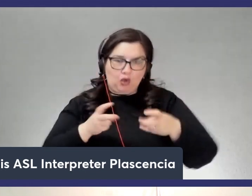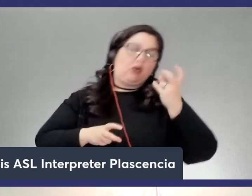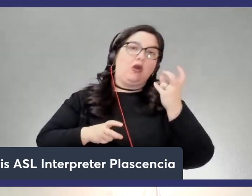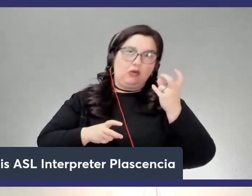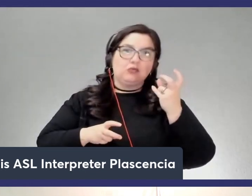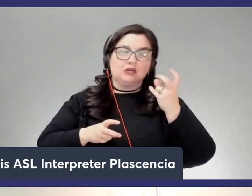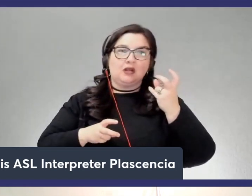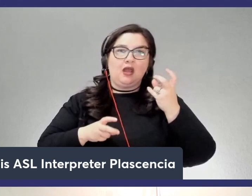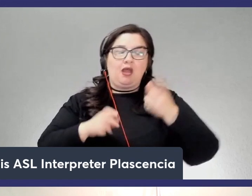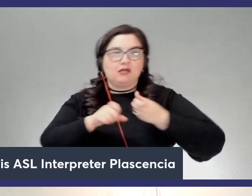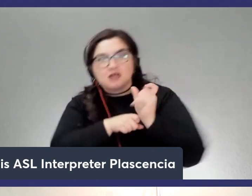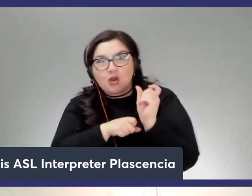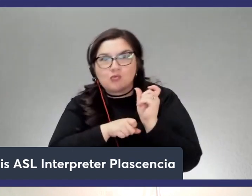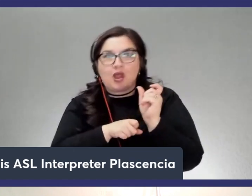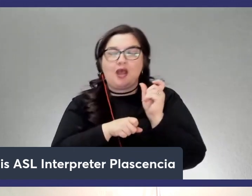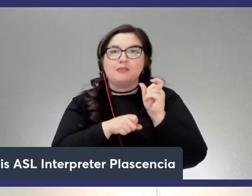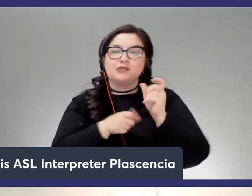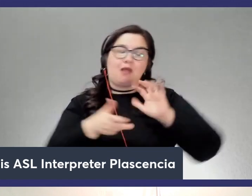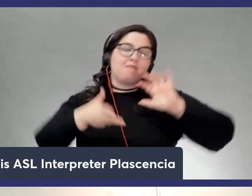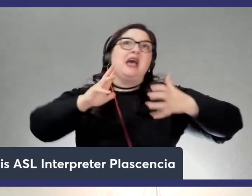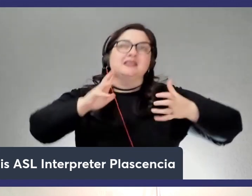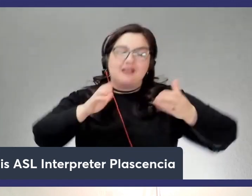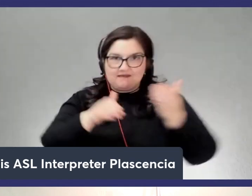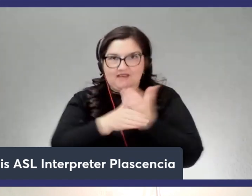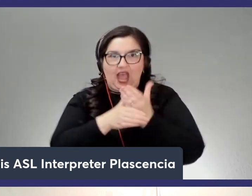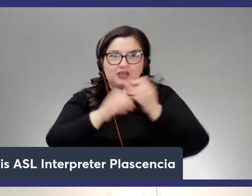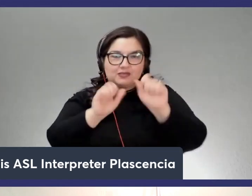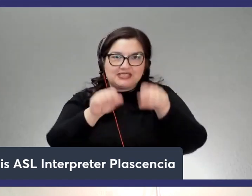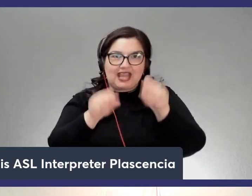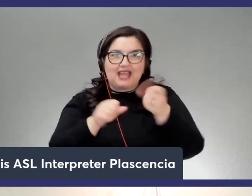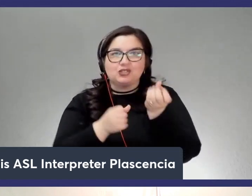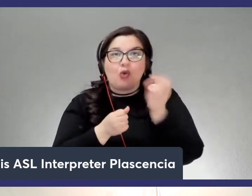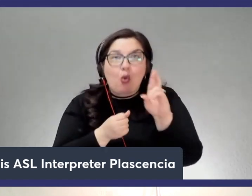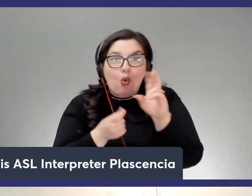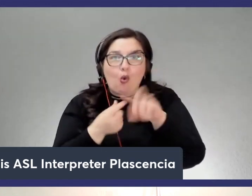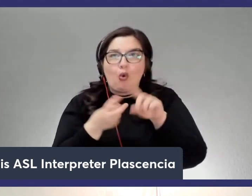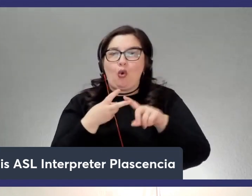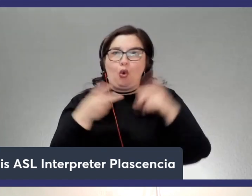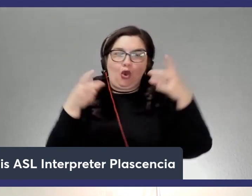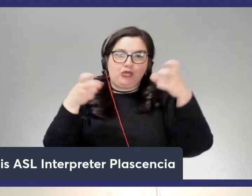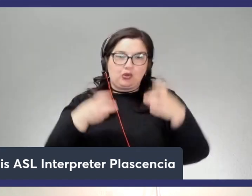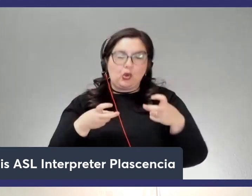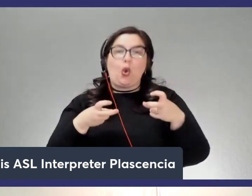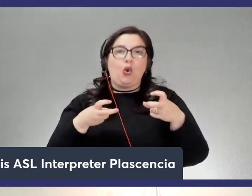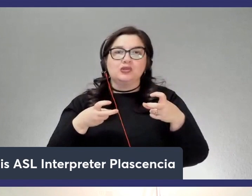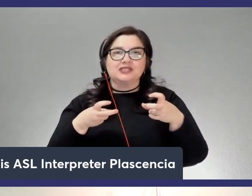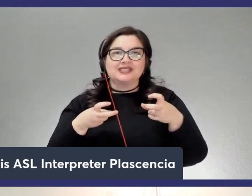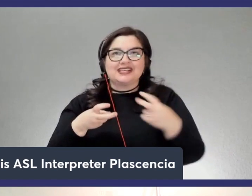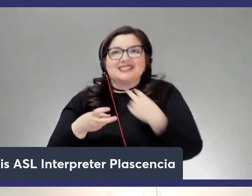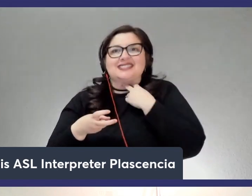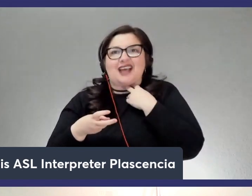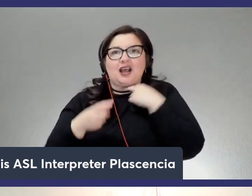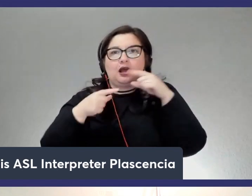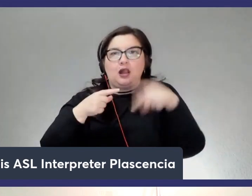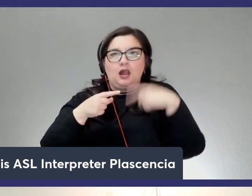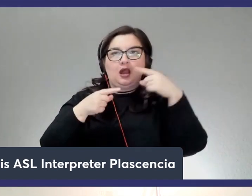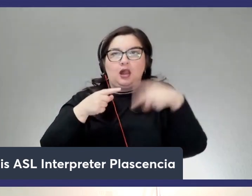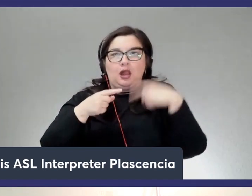or mess up some files, you know, potentially, or maybe the code gets stuck in an endless loop and creates a bunch of files with bogus content.